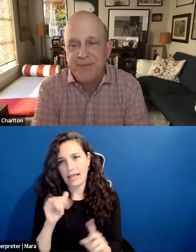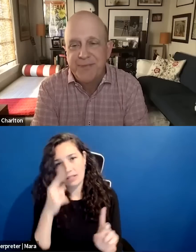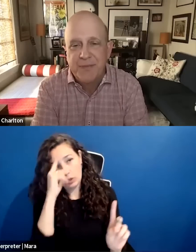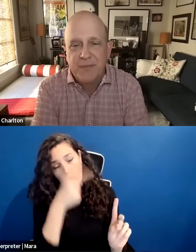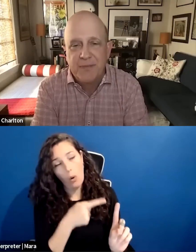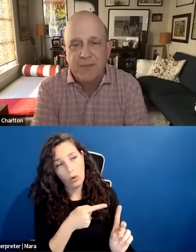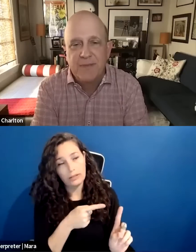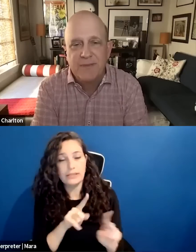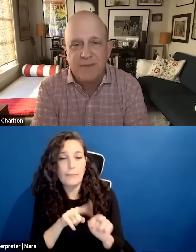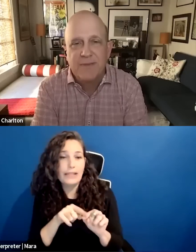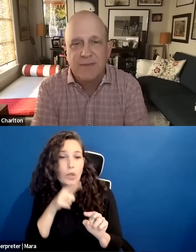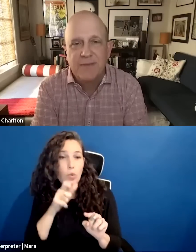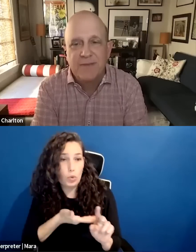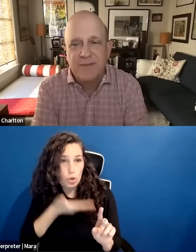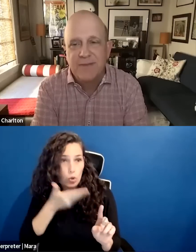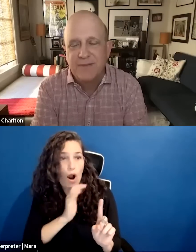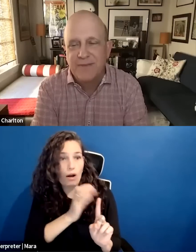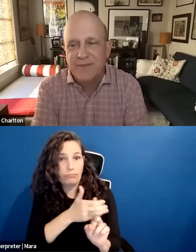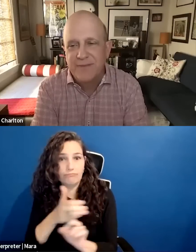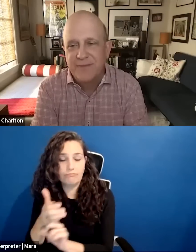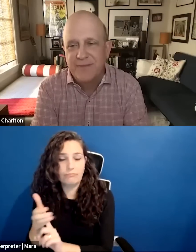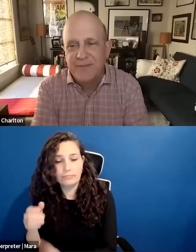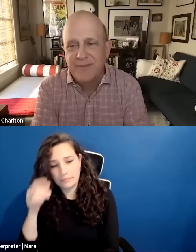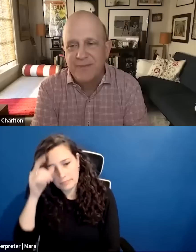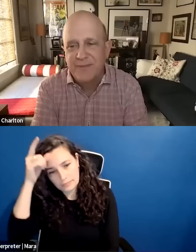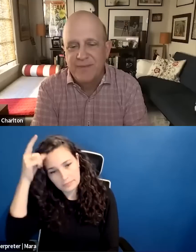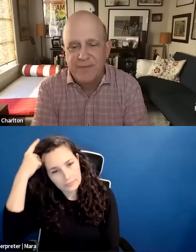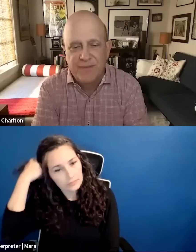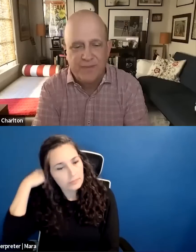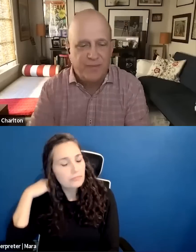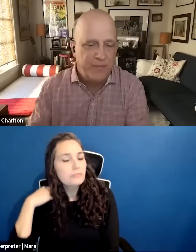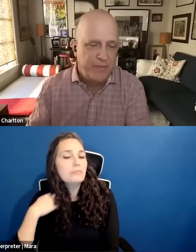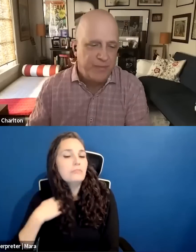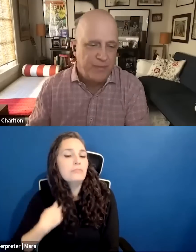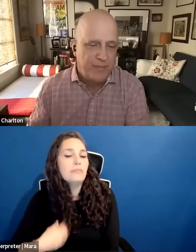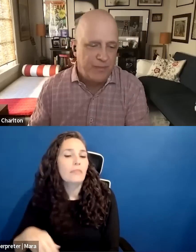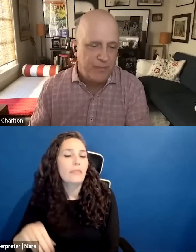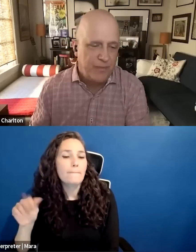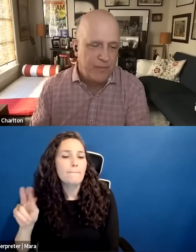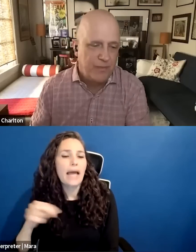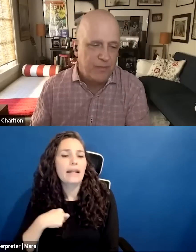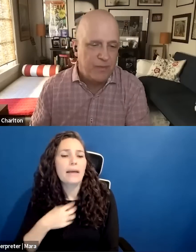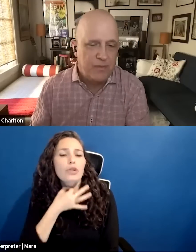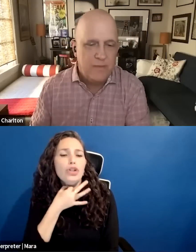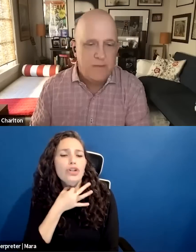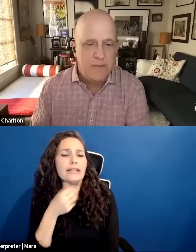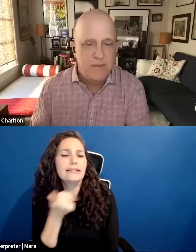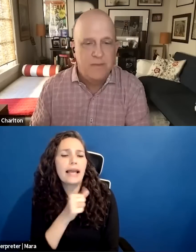Mm-hmm. I am curious, any final thoughts, wisdom,